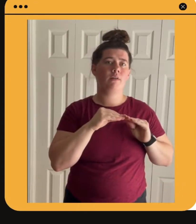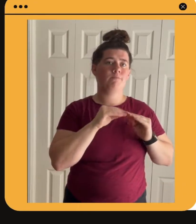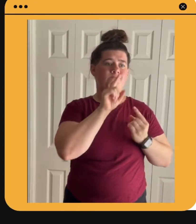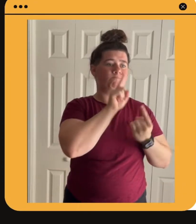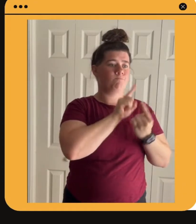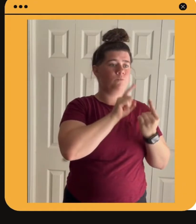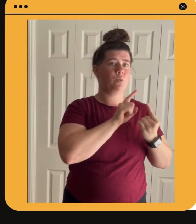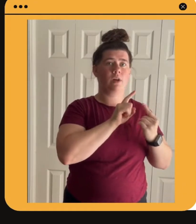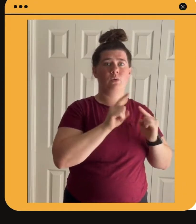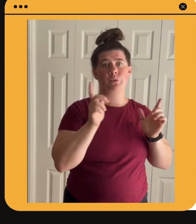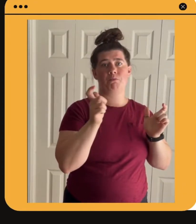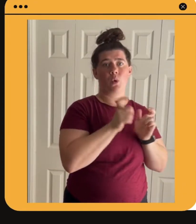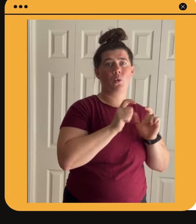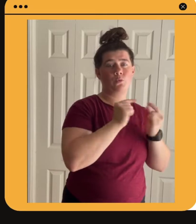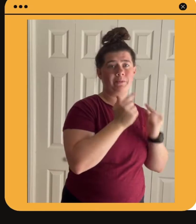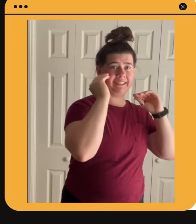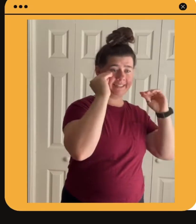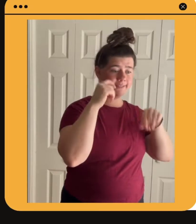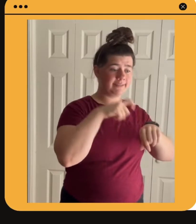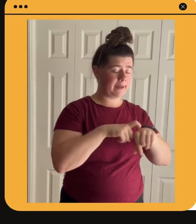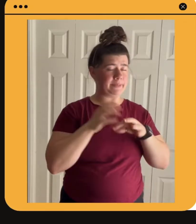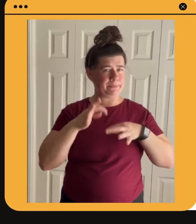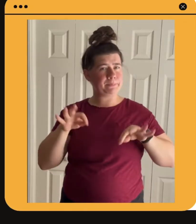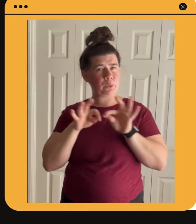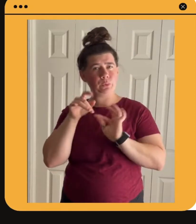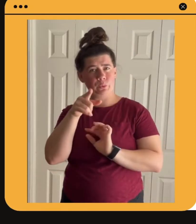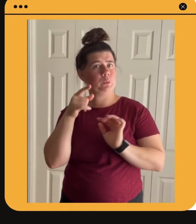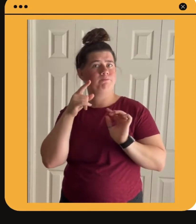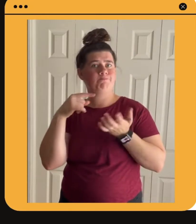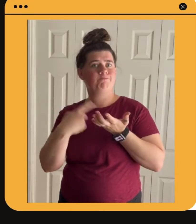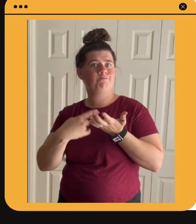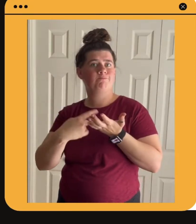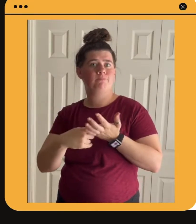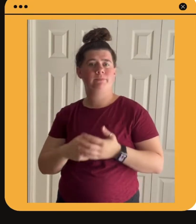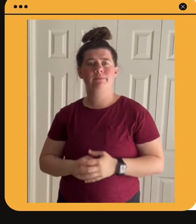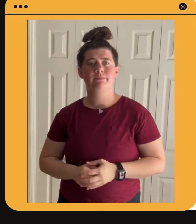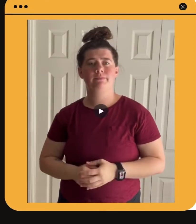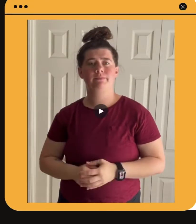They might mean more one-on-one time, or small group time, it's important to discuss.